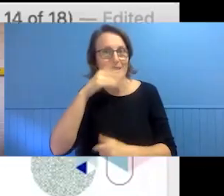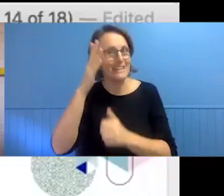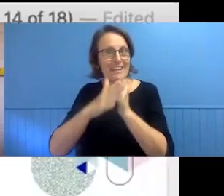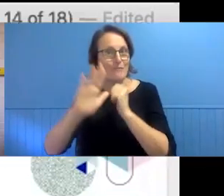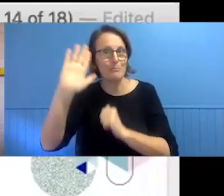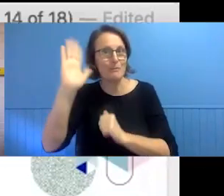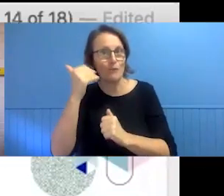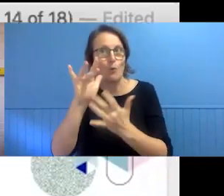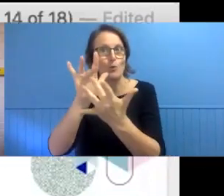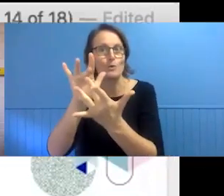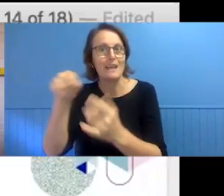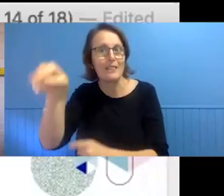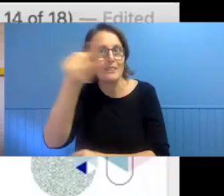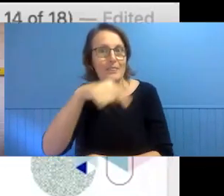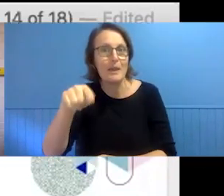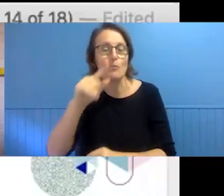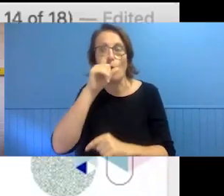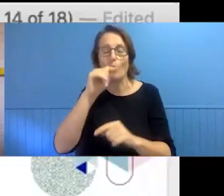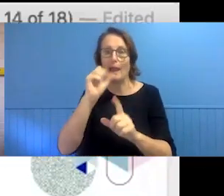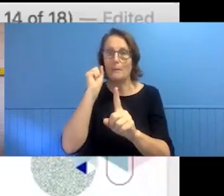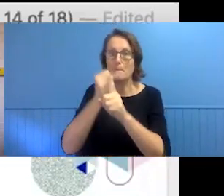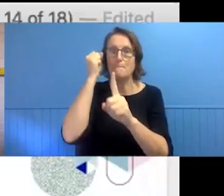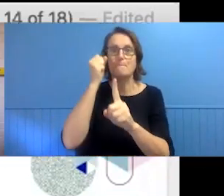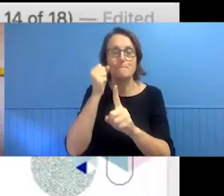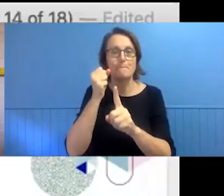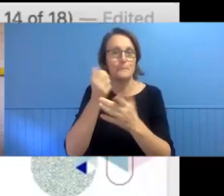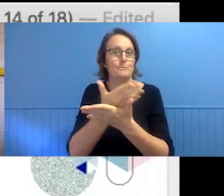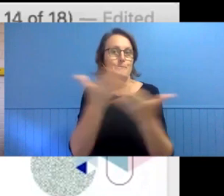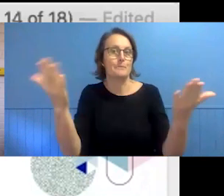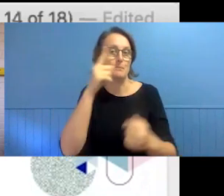impact through their work. I want to be both optimistic and realistic at